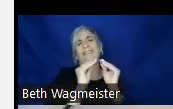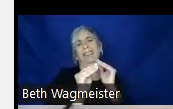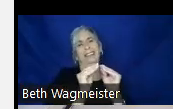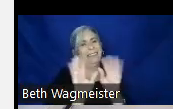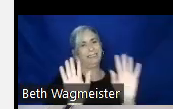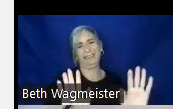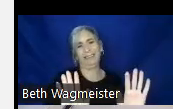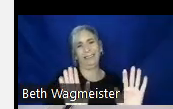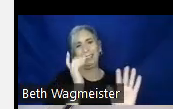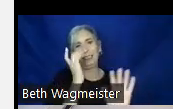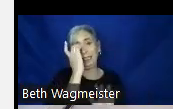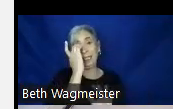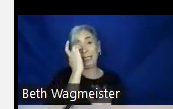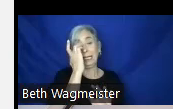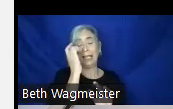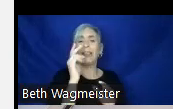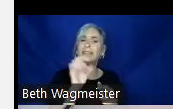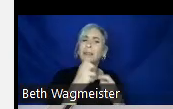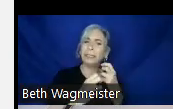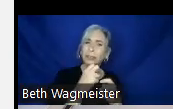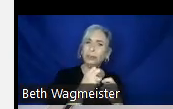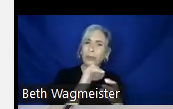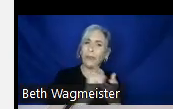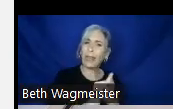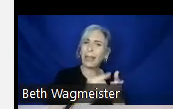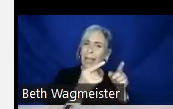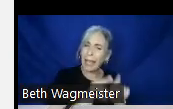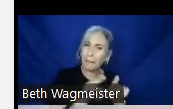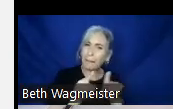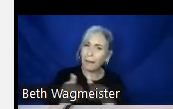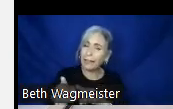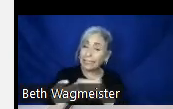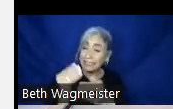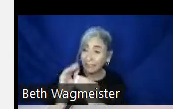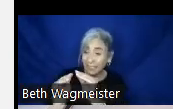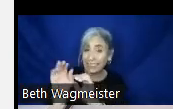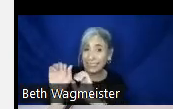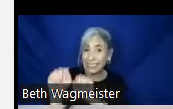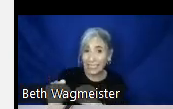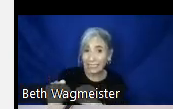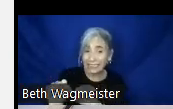want to pretend that, there are some issues that are easier to fix that we can build into places